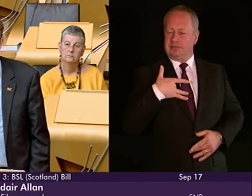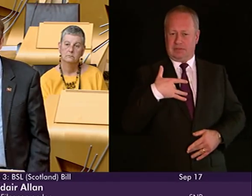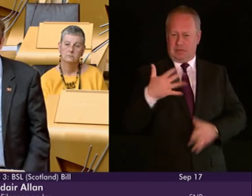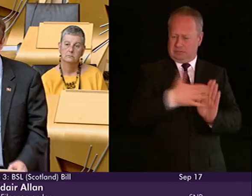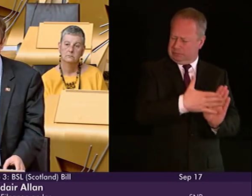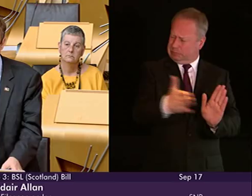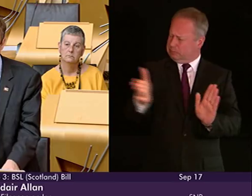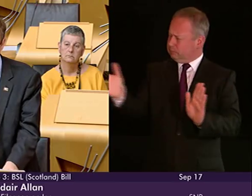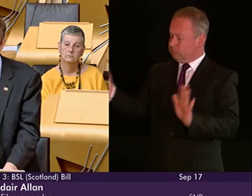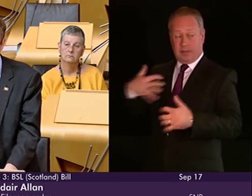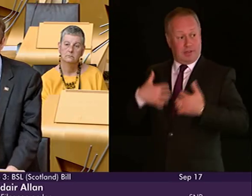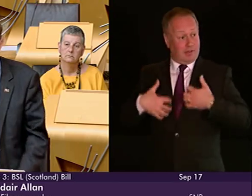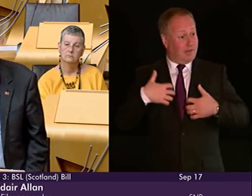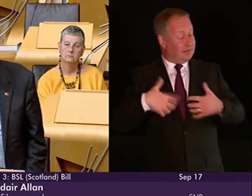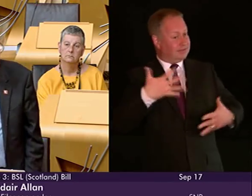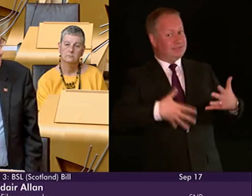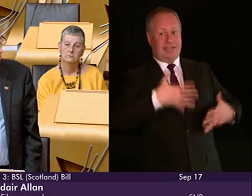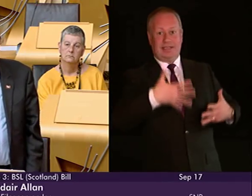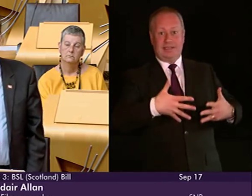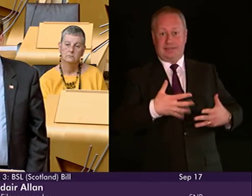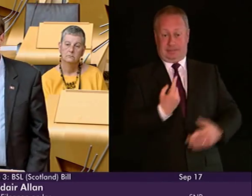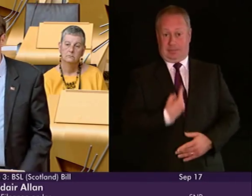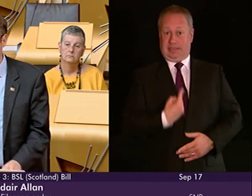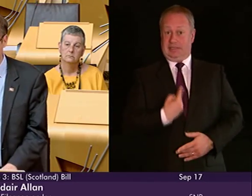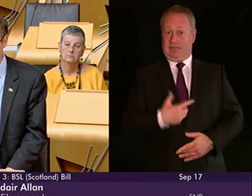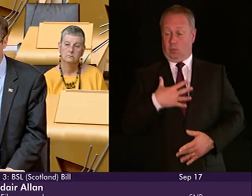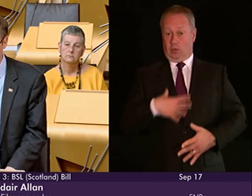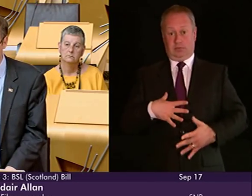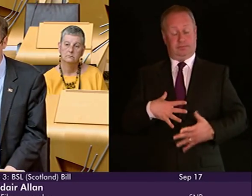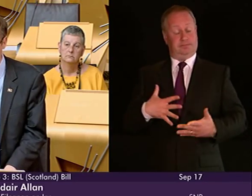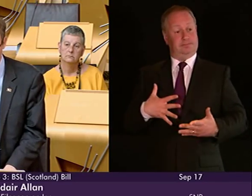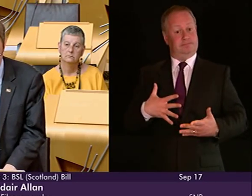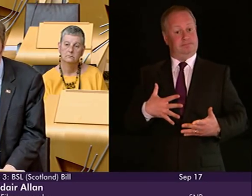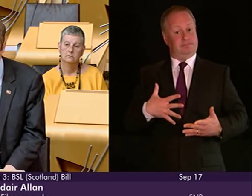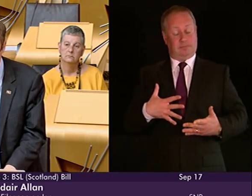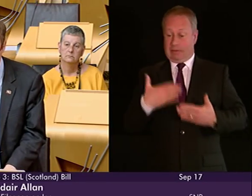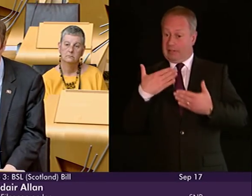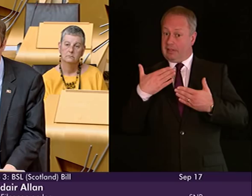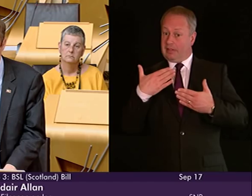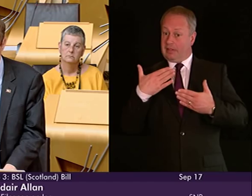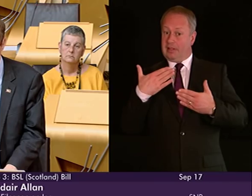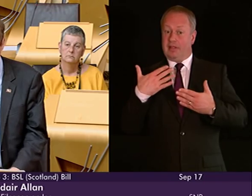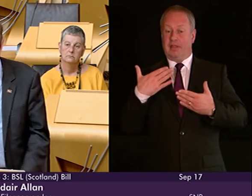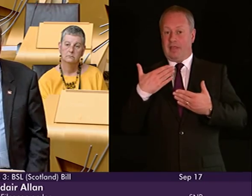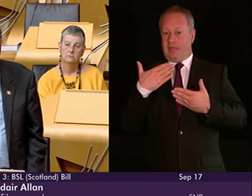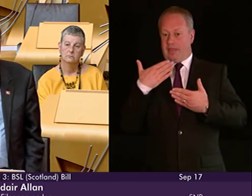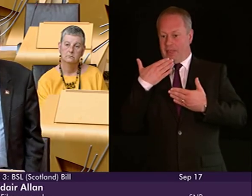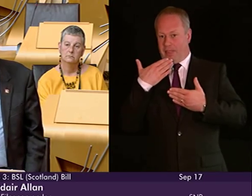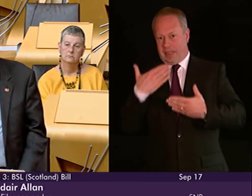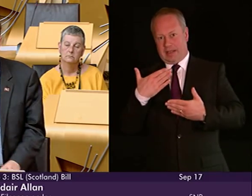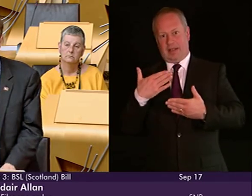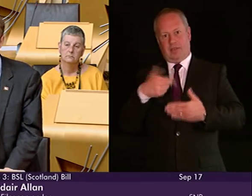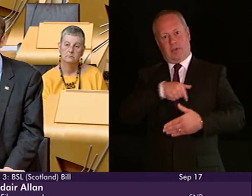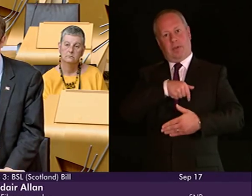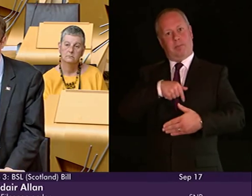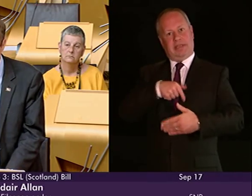I add my congratulations and thanks to the committee convener, Stewart Maxwell, the former